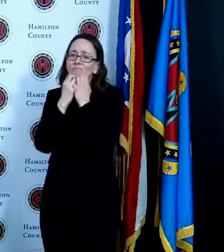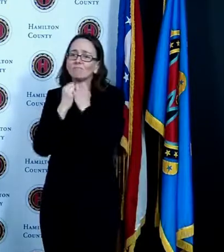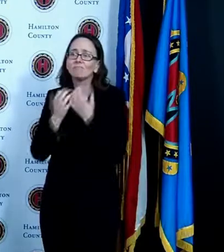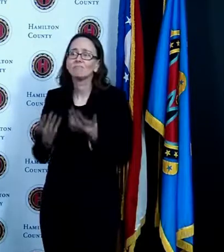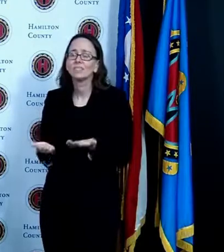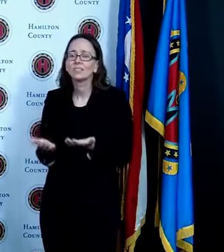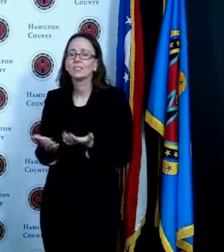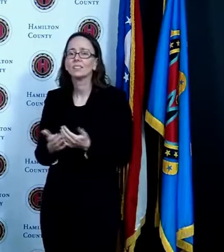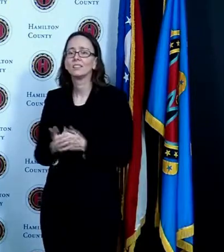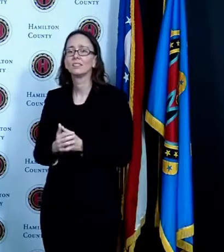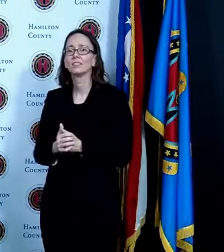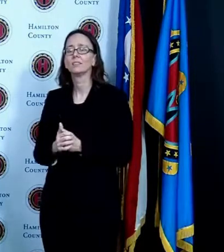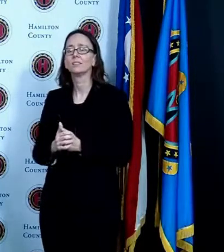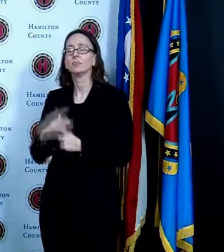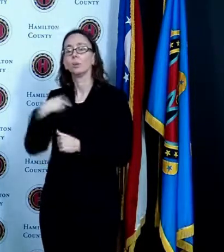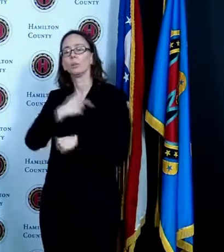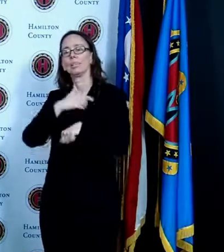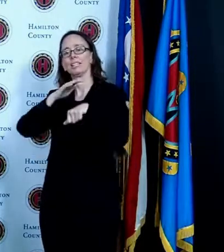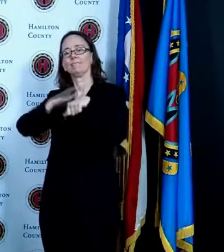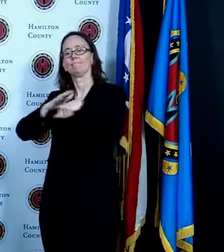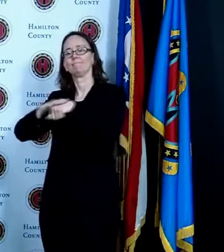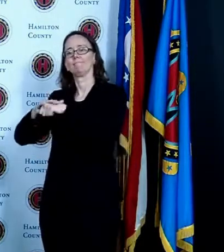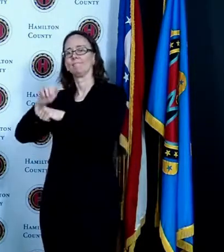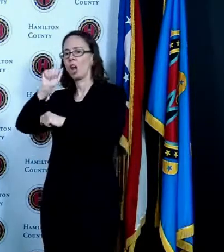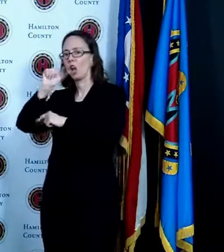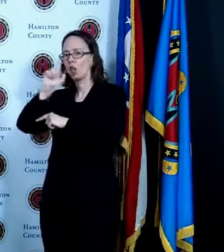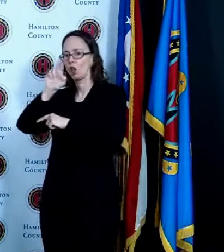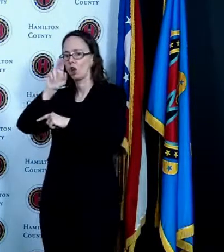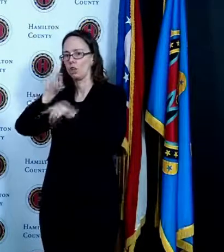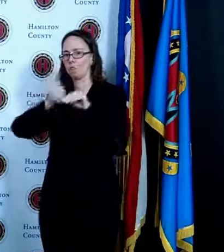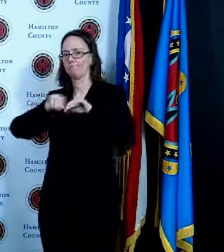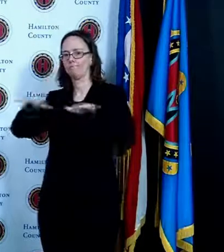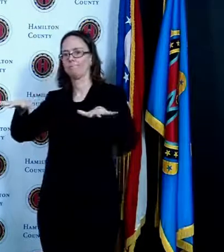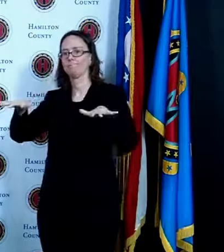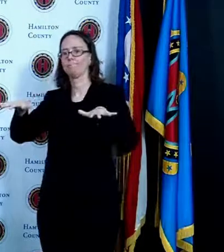which is what we do is the Coalition to make sure the community is aware that